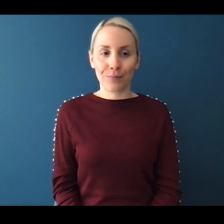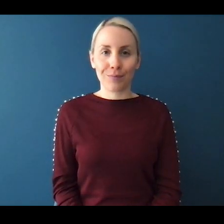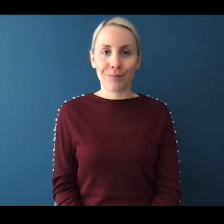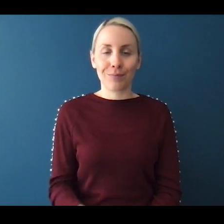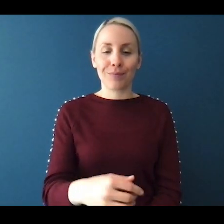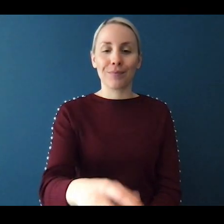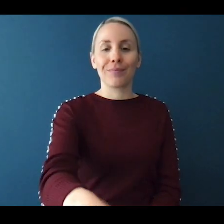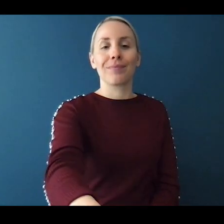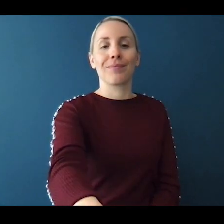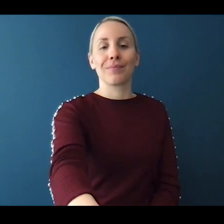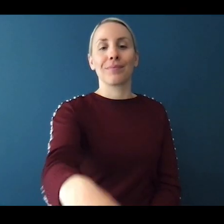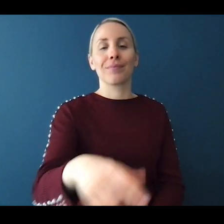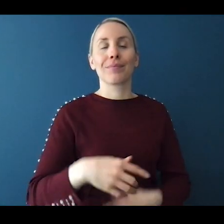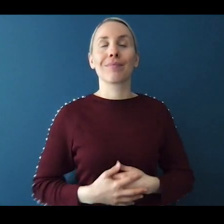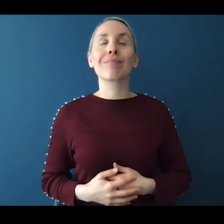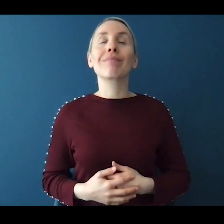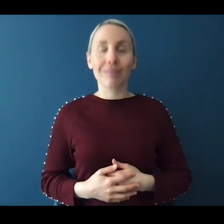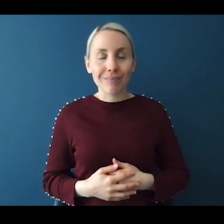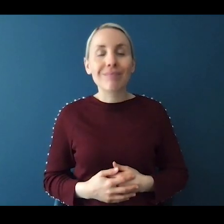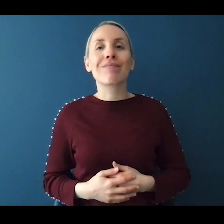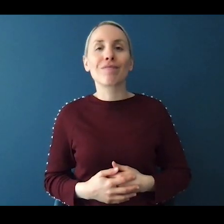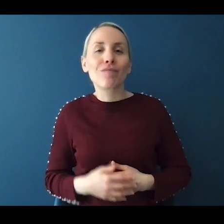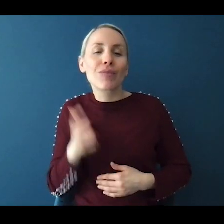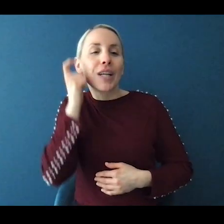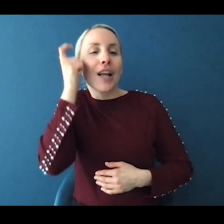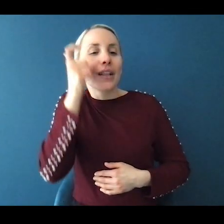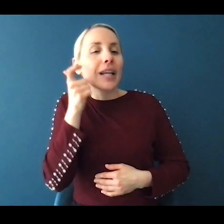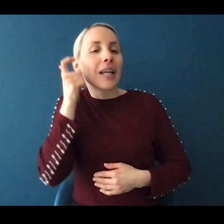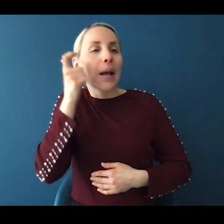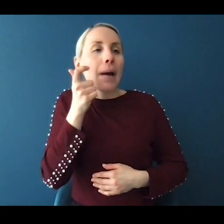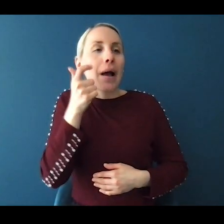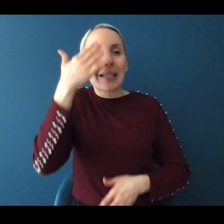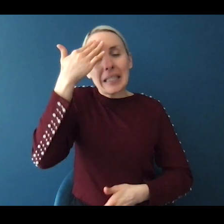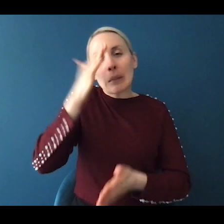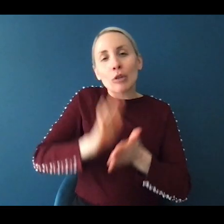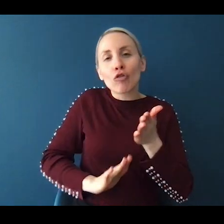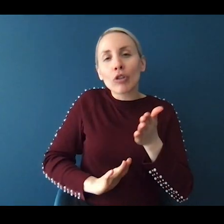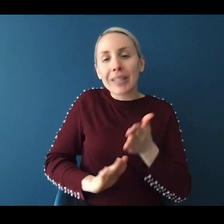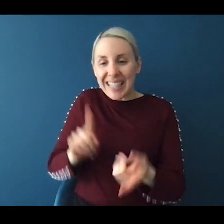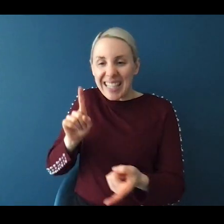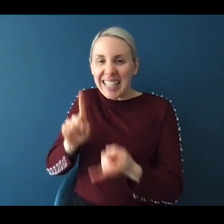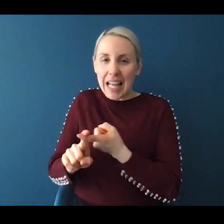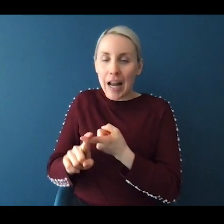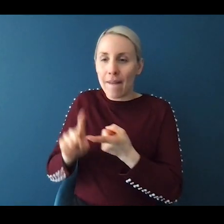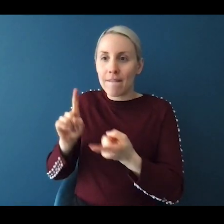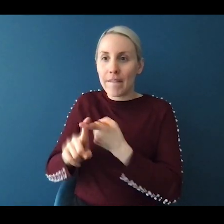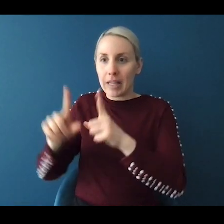about how you experience the still image but then when the video starts to play then you